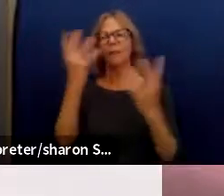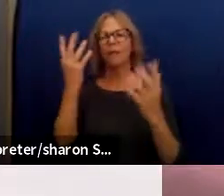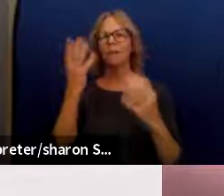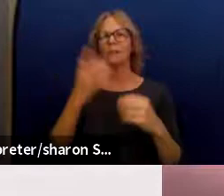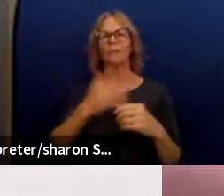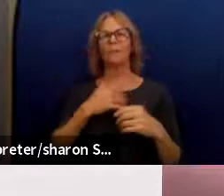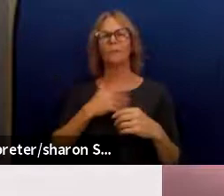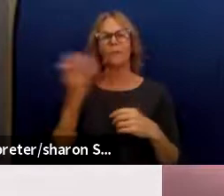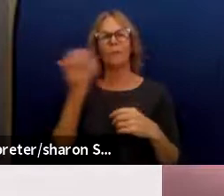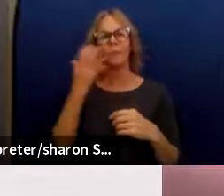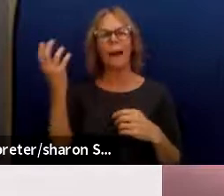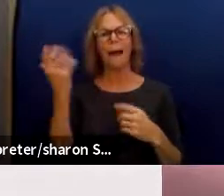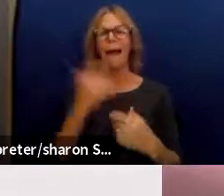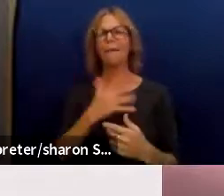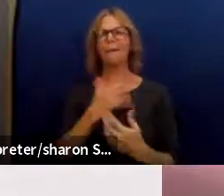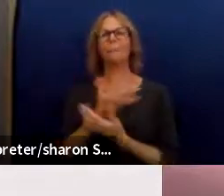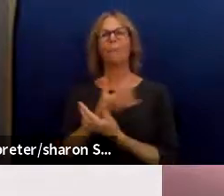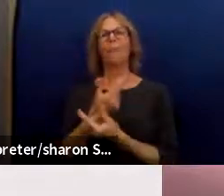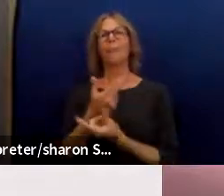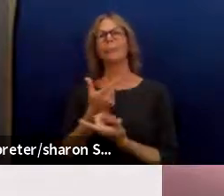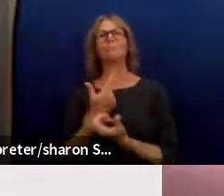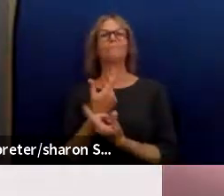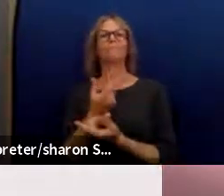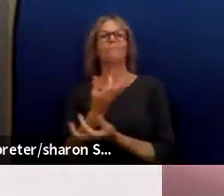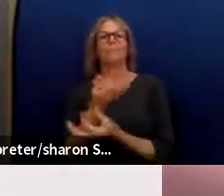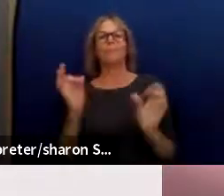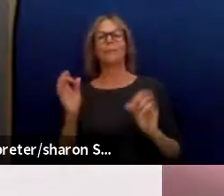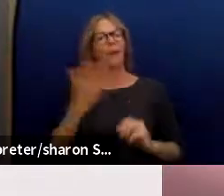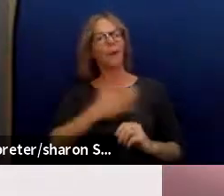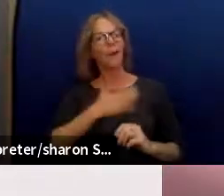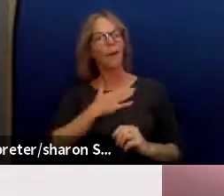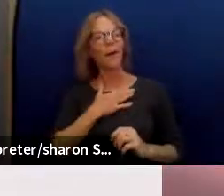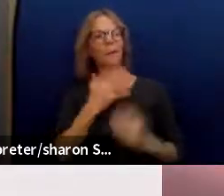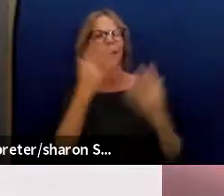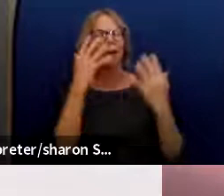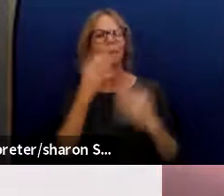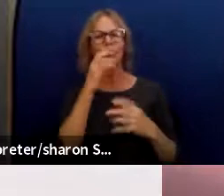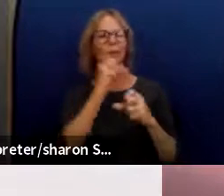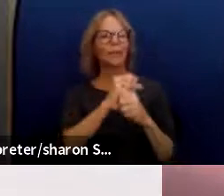Arien Reed he/him: Awesome. I'm glad Yeah, because unfortunately, we don't get this kind of education in public education. You know,